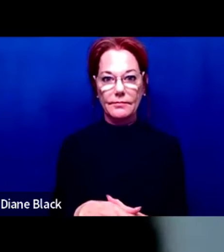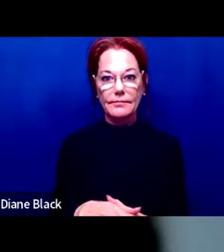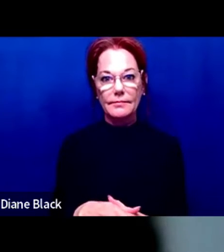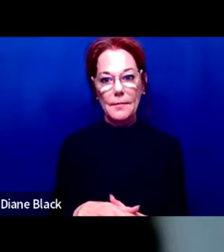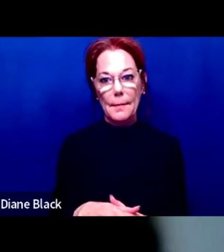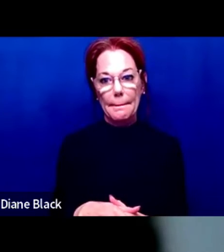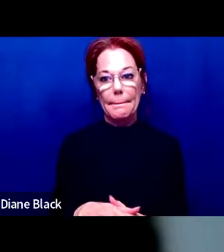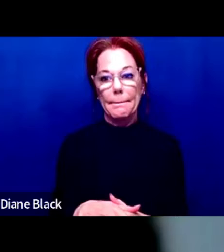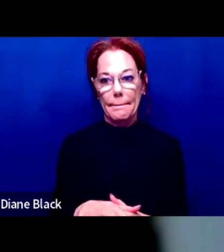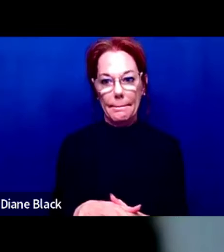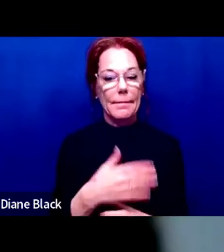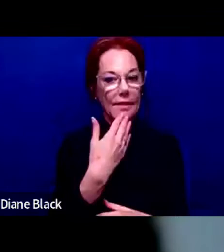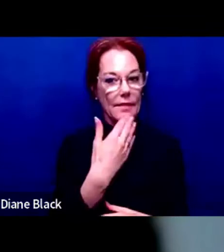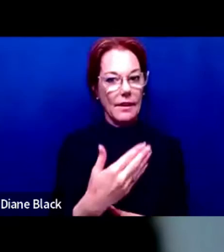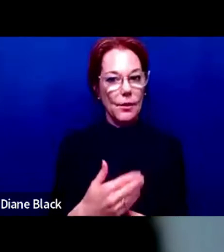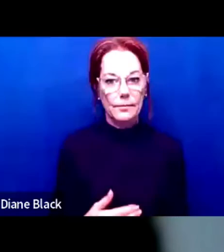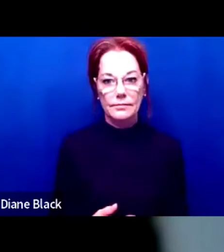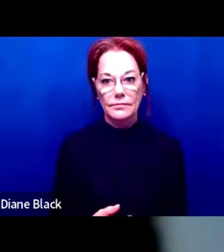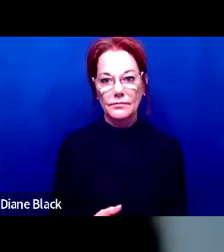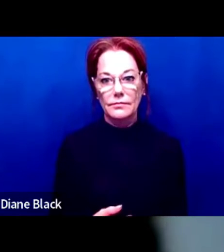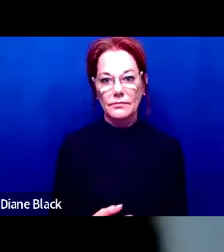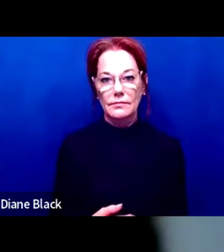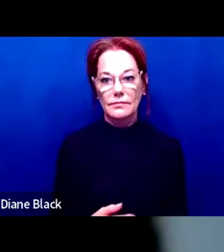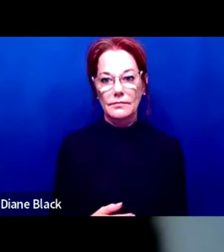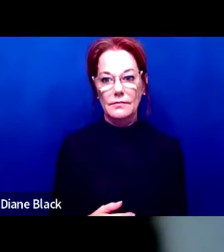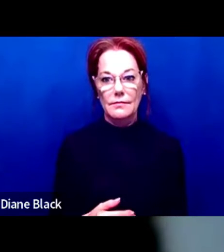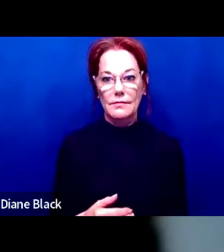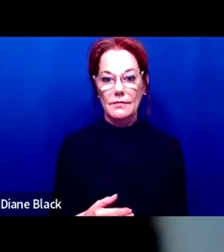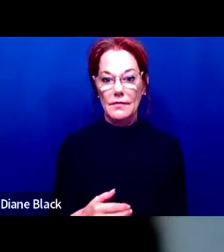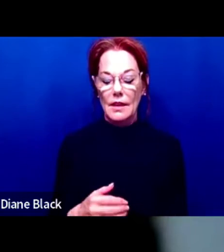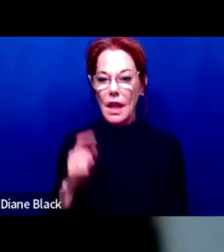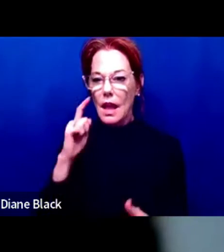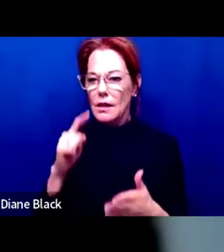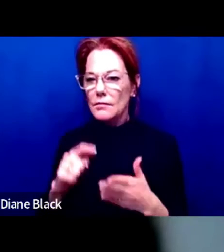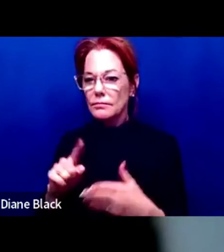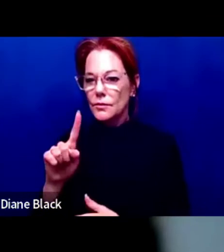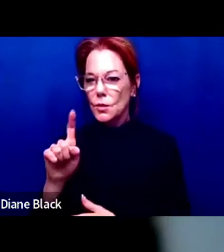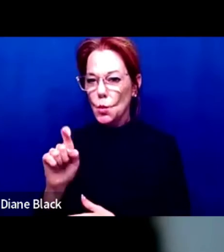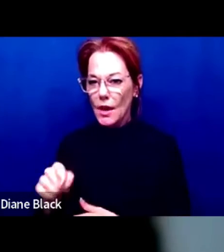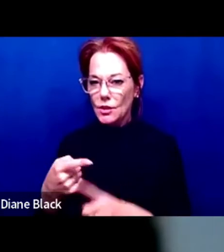Judy Dettmer: Great, thank you. A question that was just generally put in the chat. And if anybody wants to jump in on